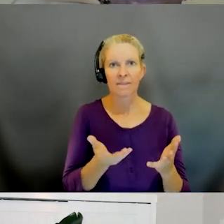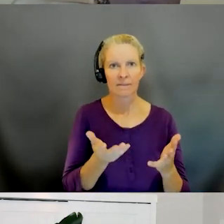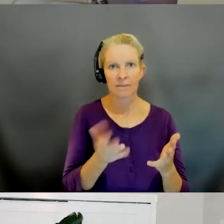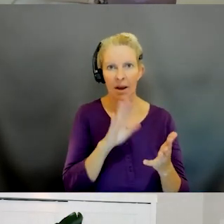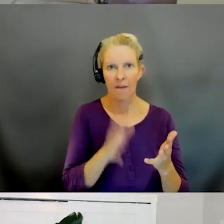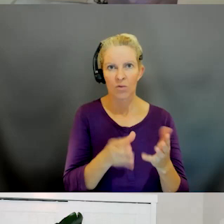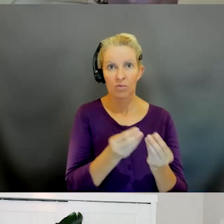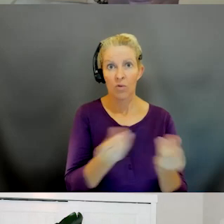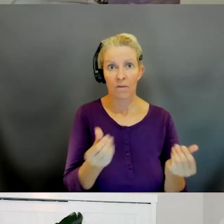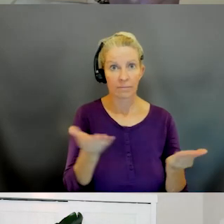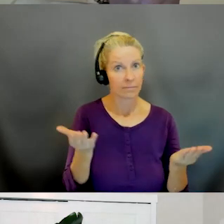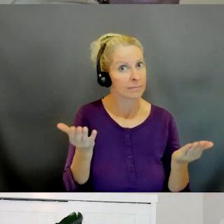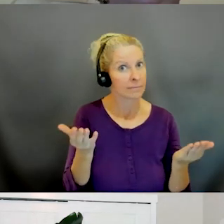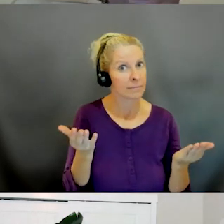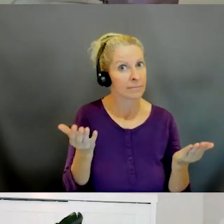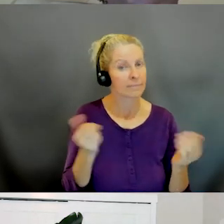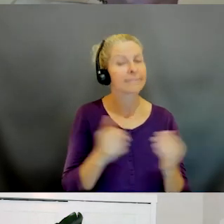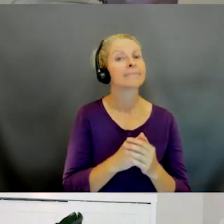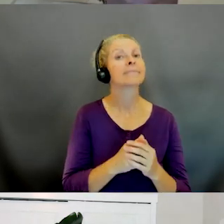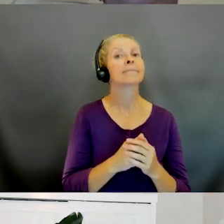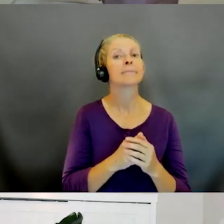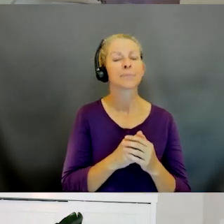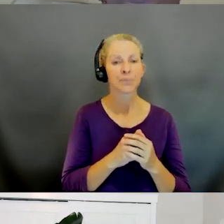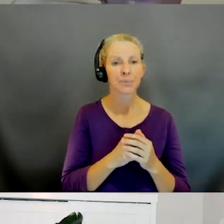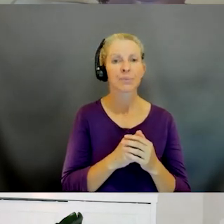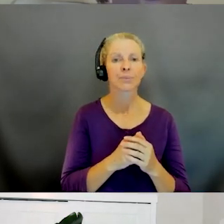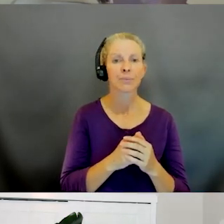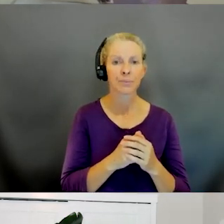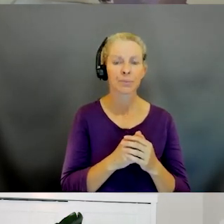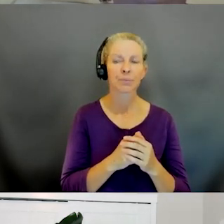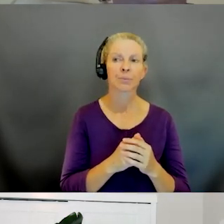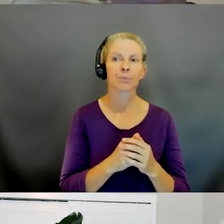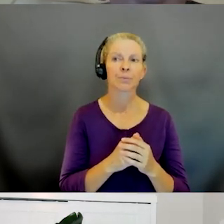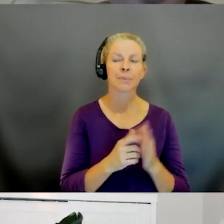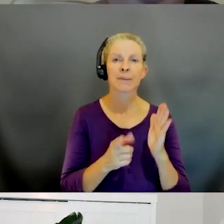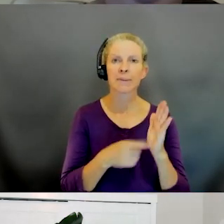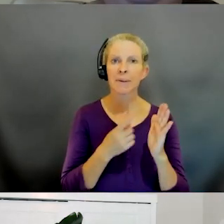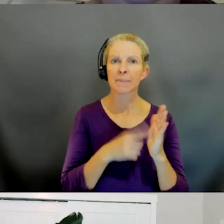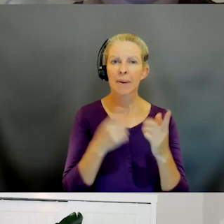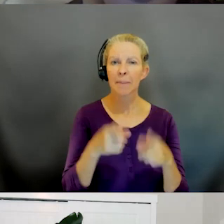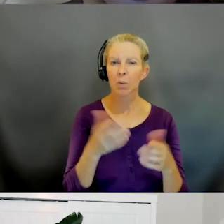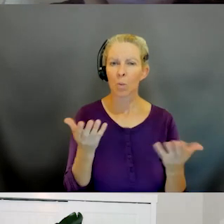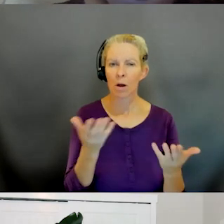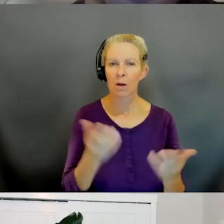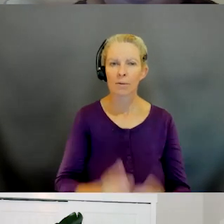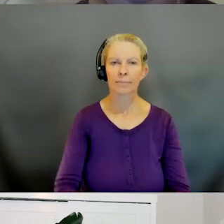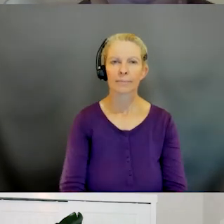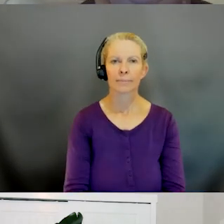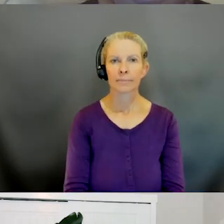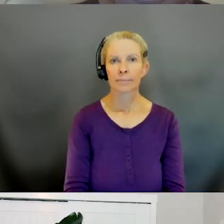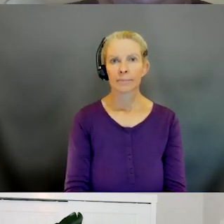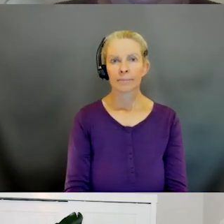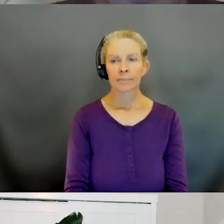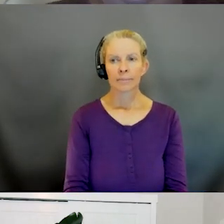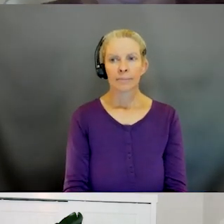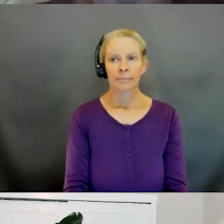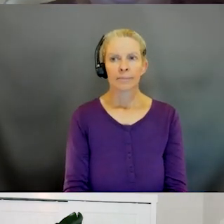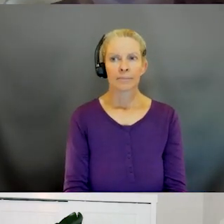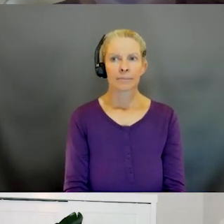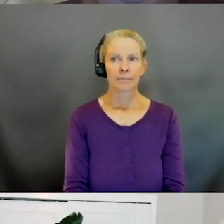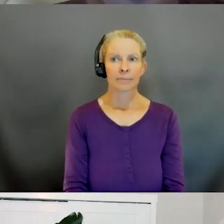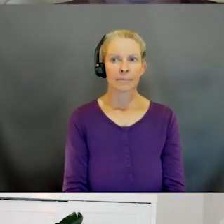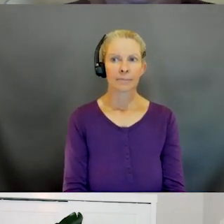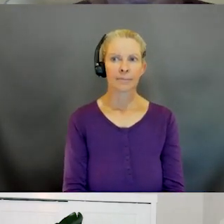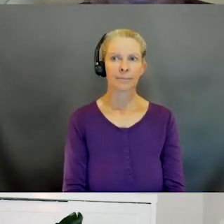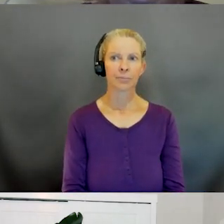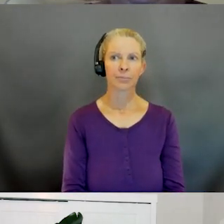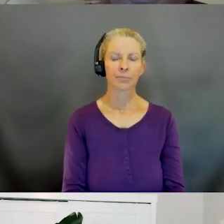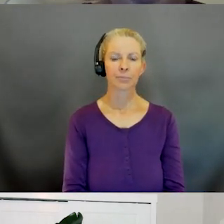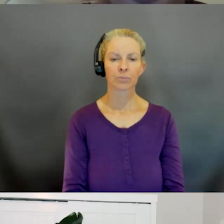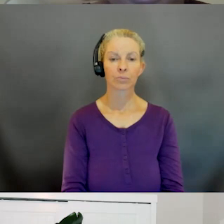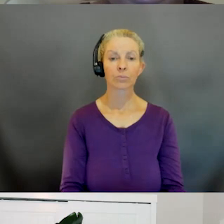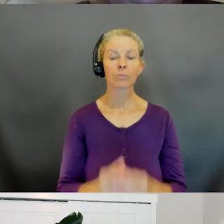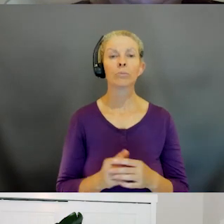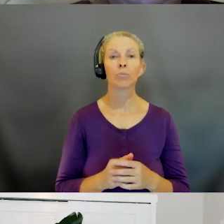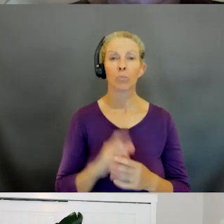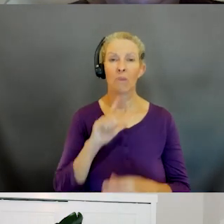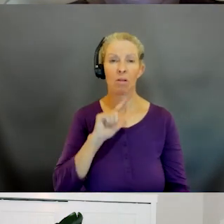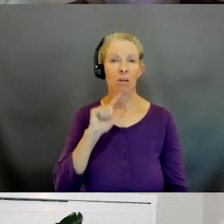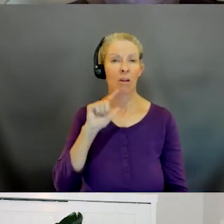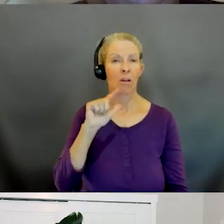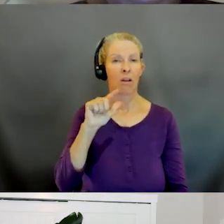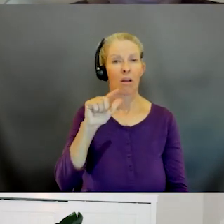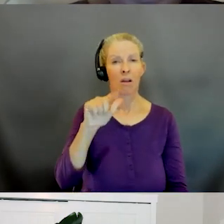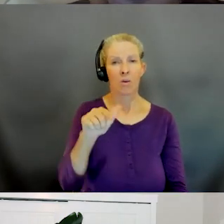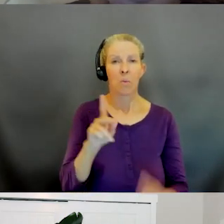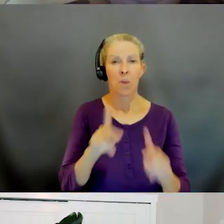ever. And then you will find, by the time people even consider fixing something,